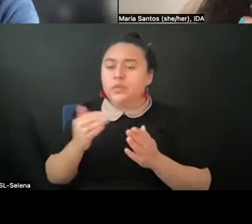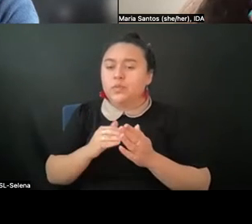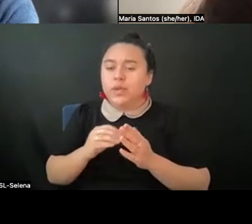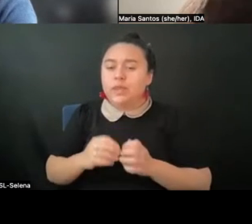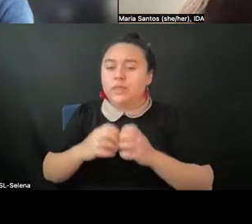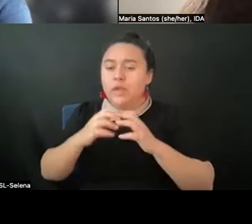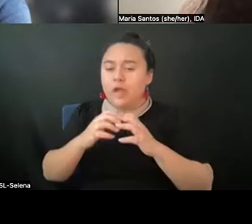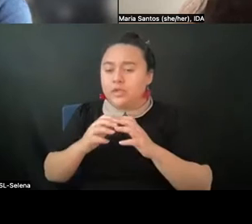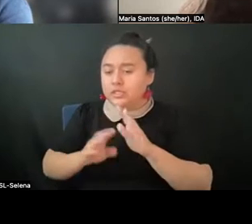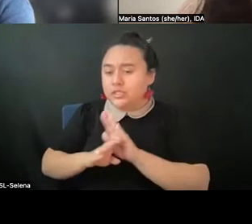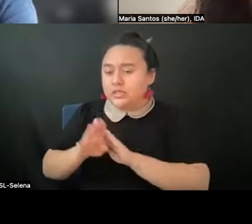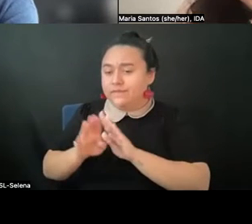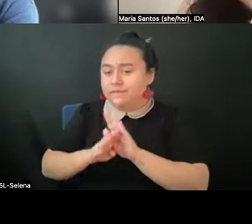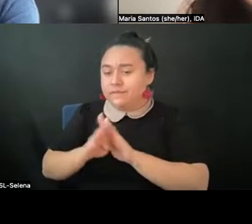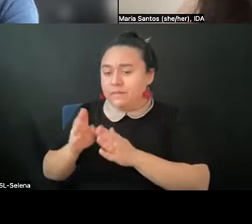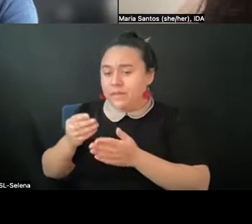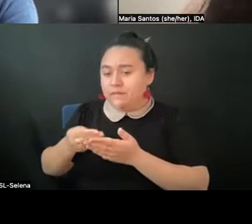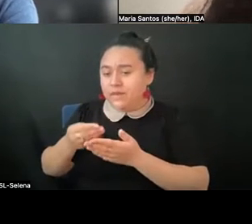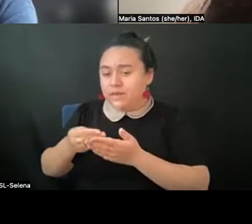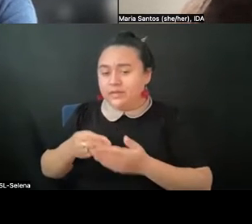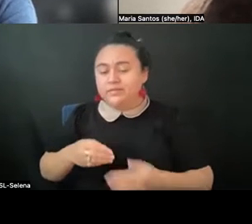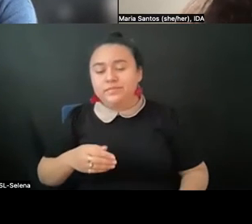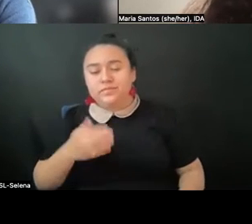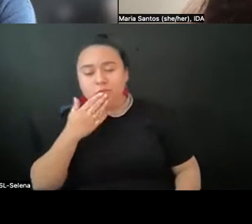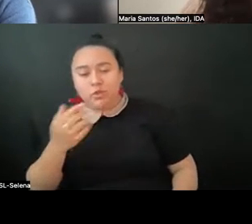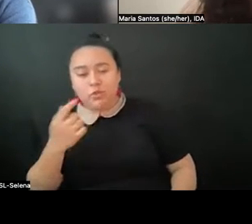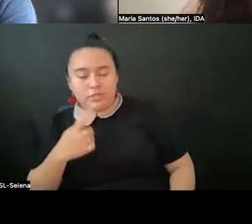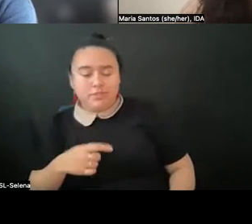Yeah. Great question.